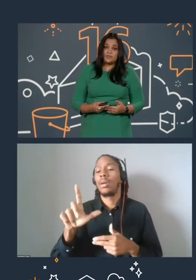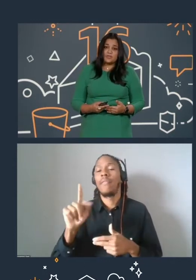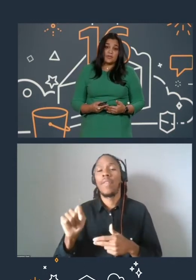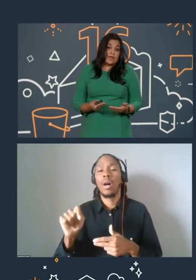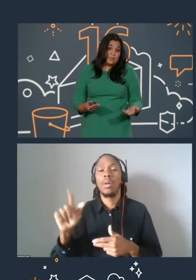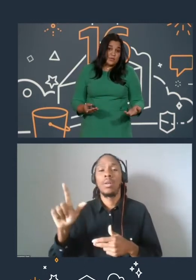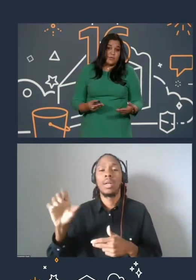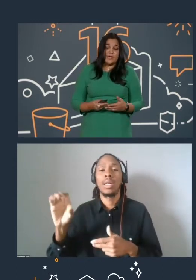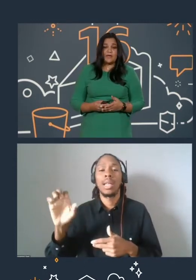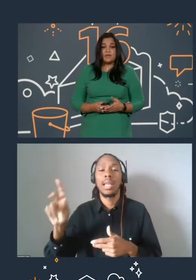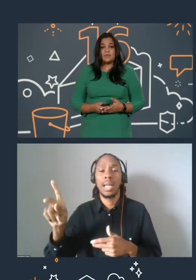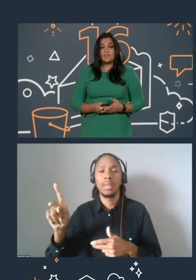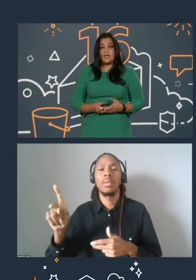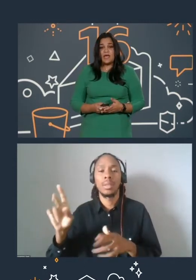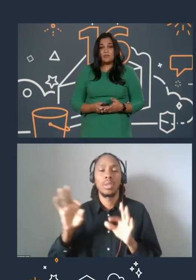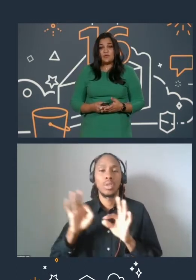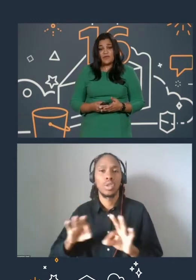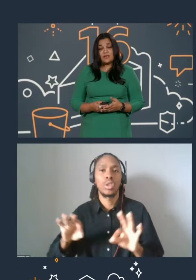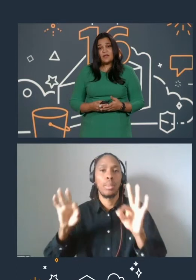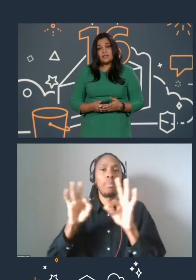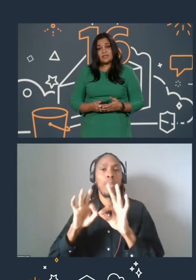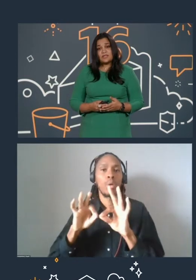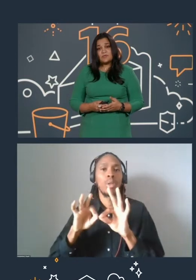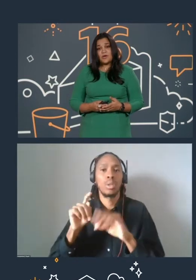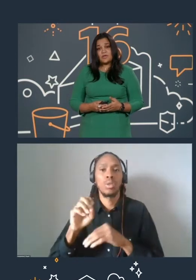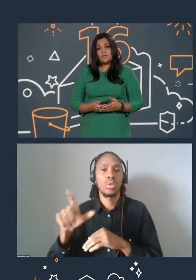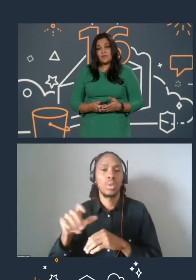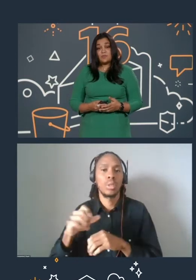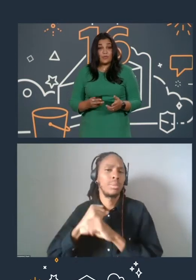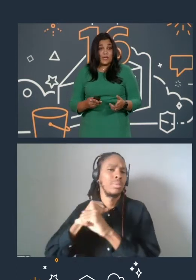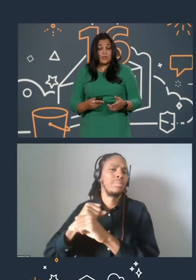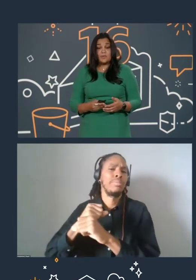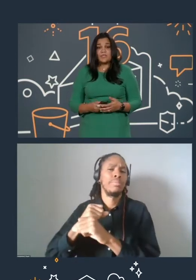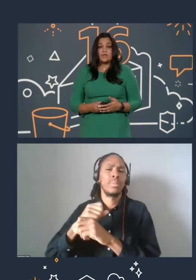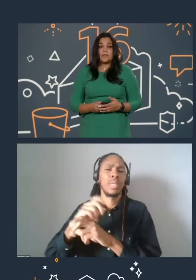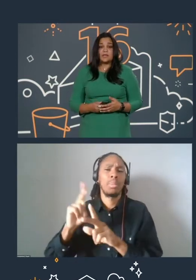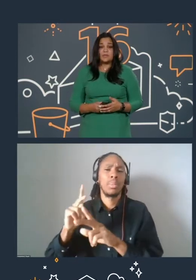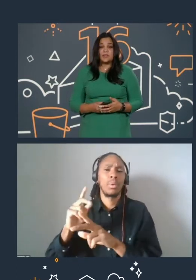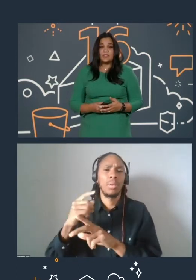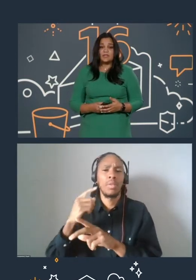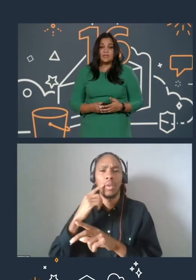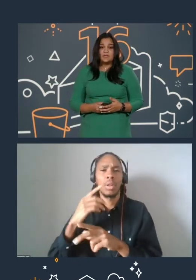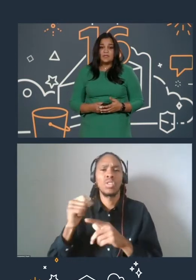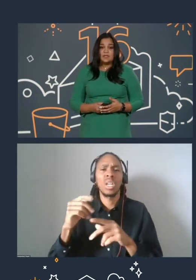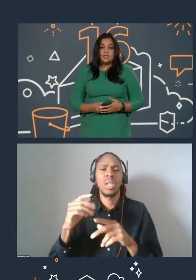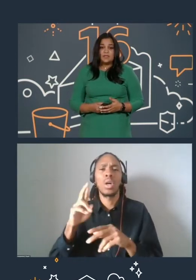to create immutable backups and prevent unintended parties from re-encrypting your backup data.